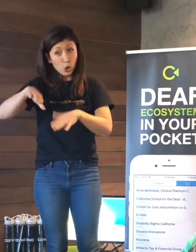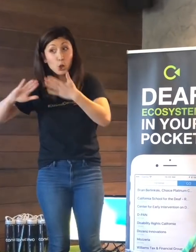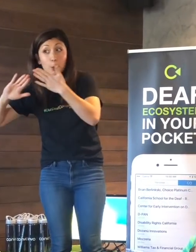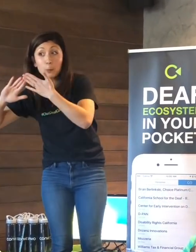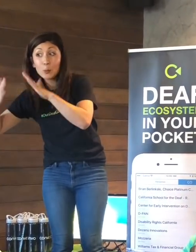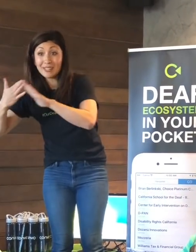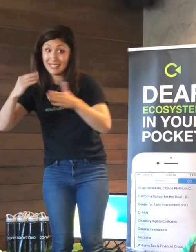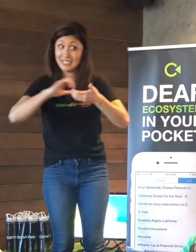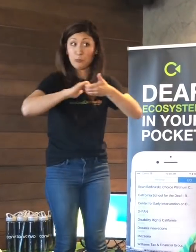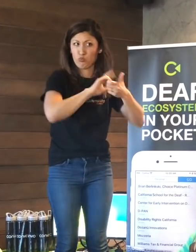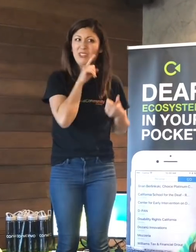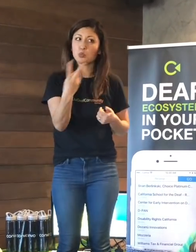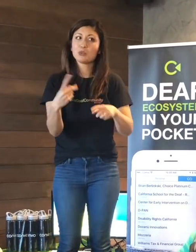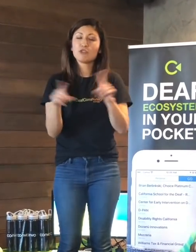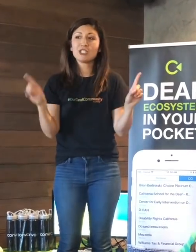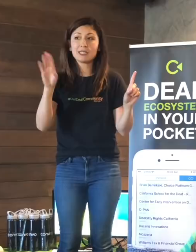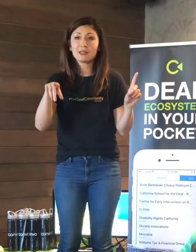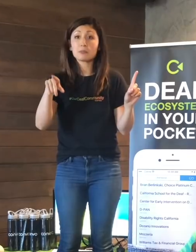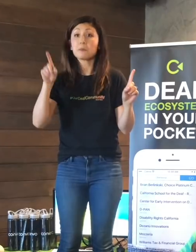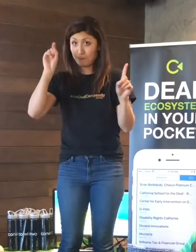Did you know that a community and an ecosystem are two different things?